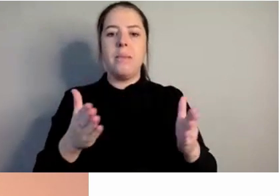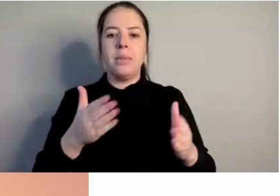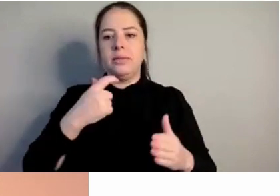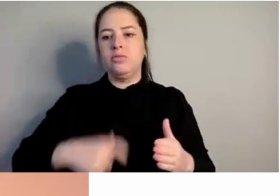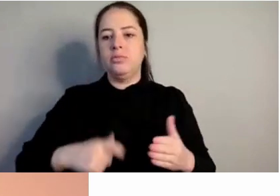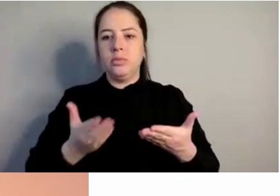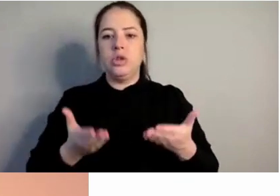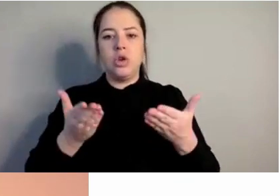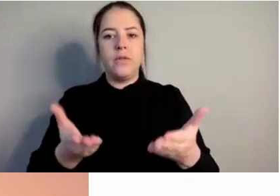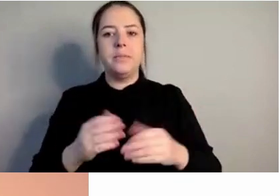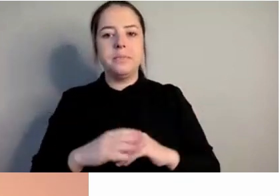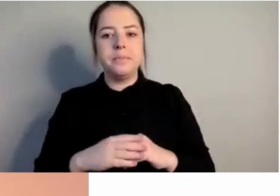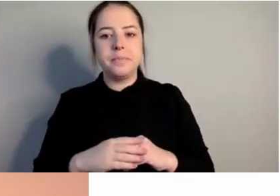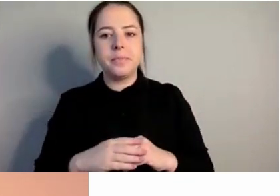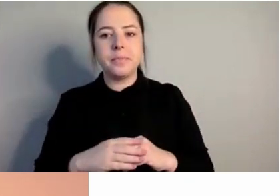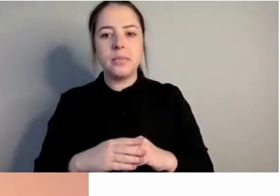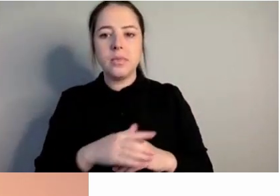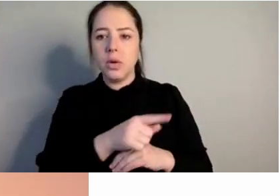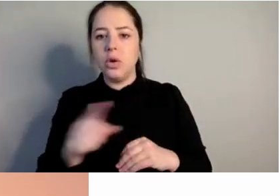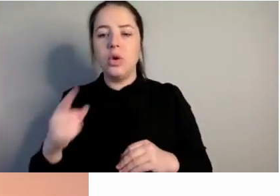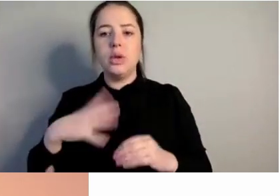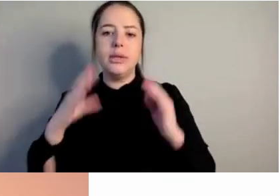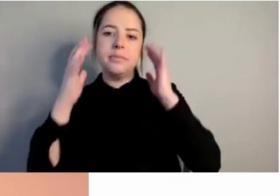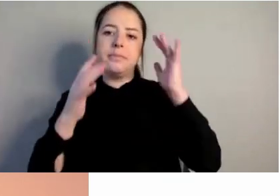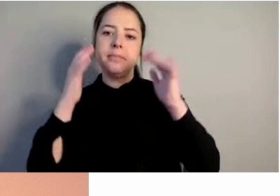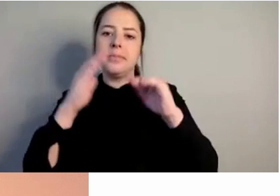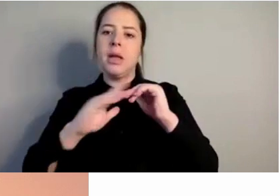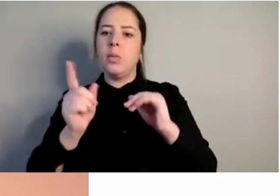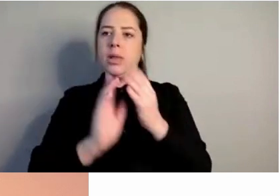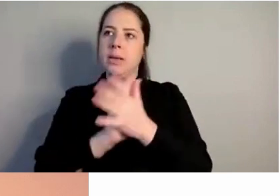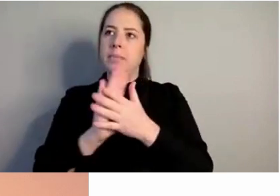to again, have a think about what that means in your particular workplace